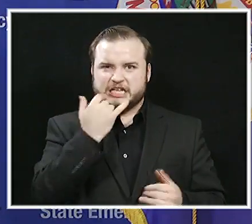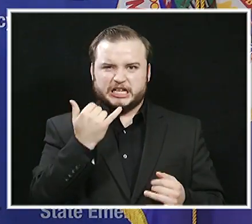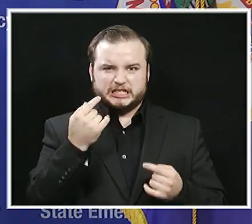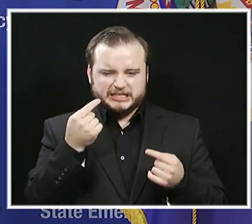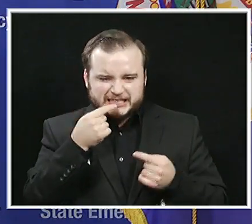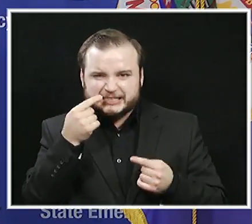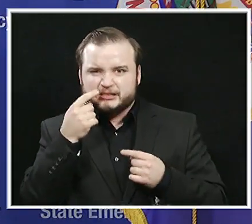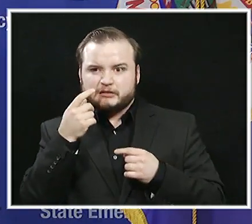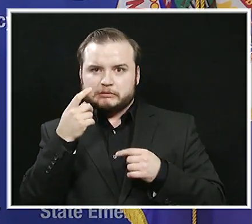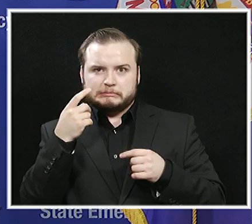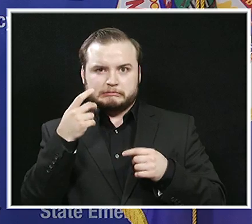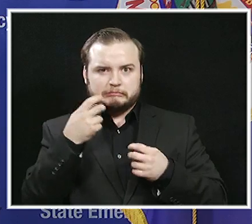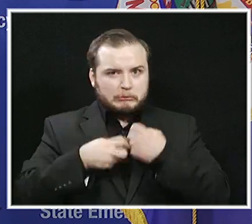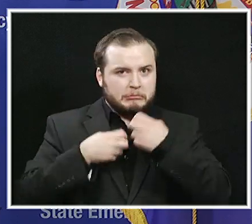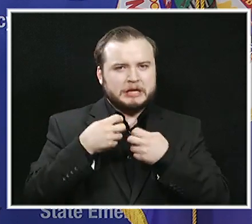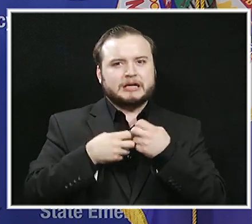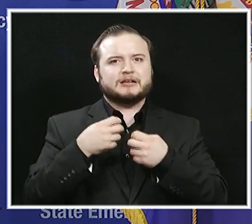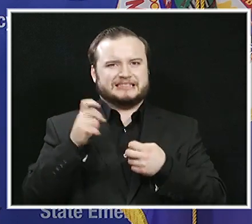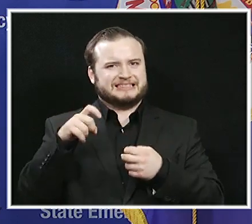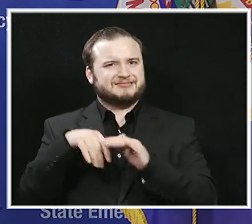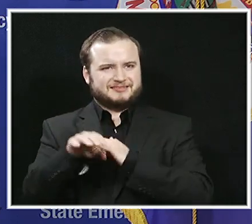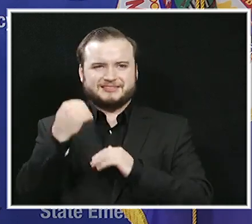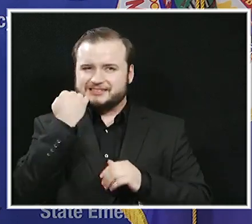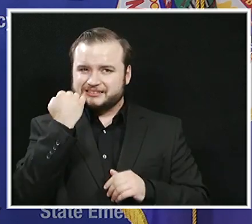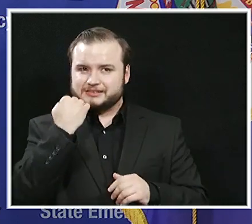≫ Yeah. Yeah, no, it is.